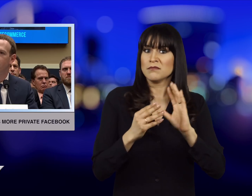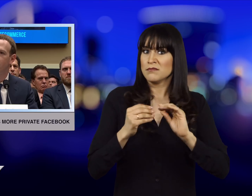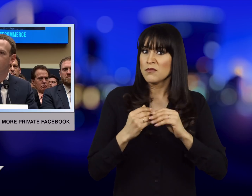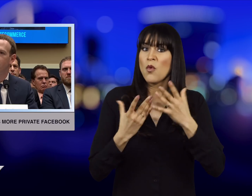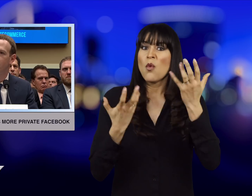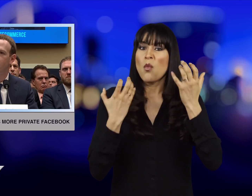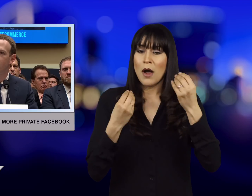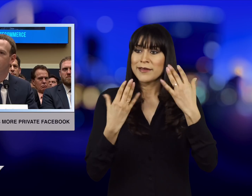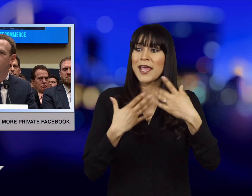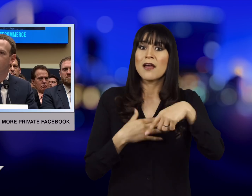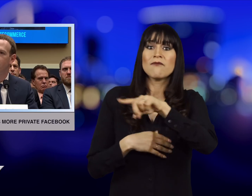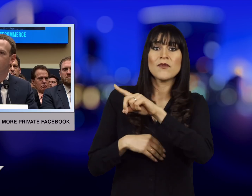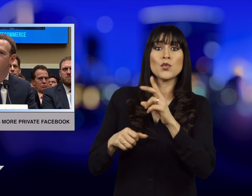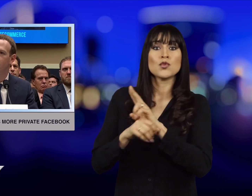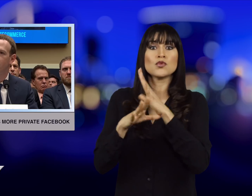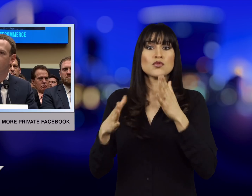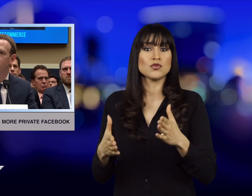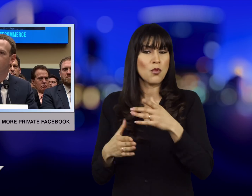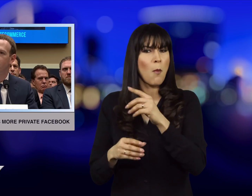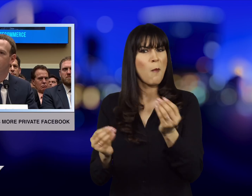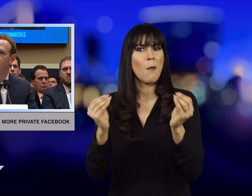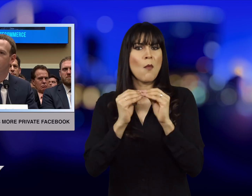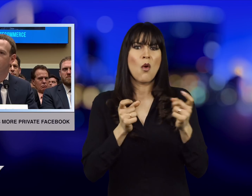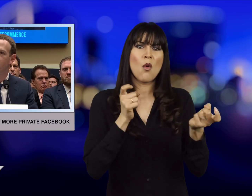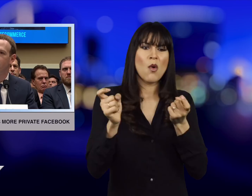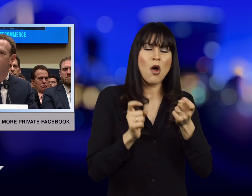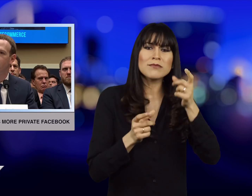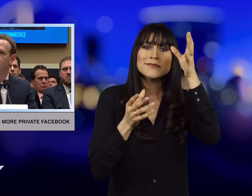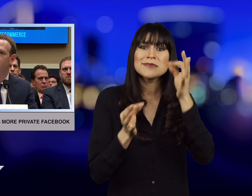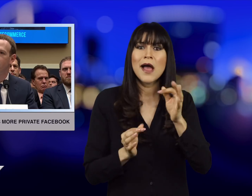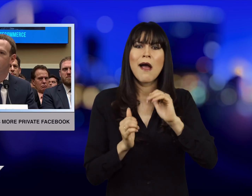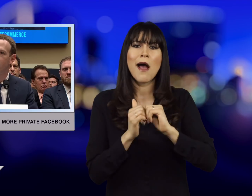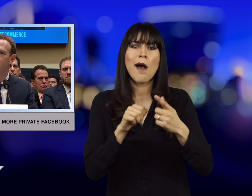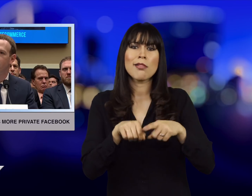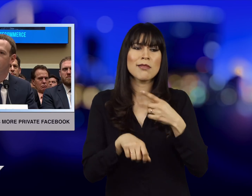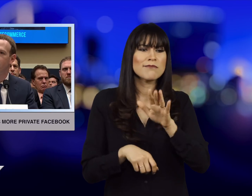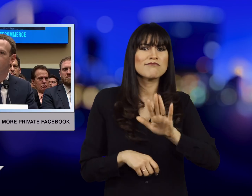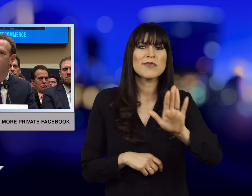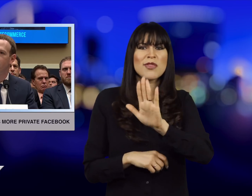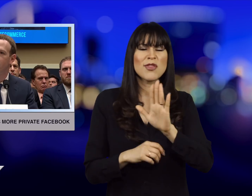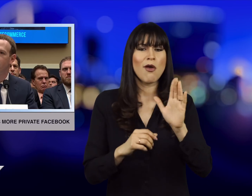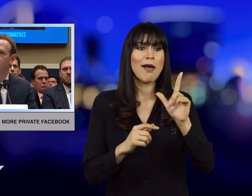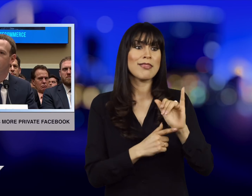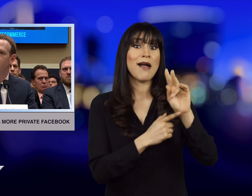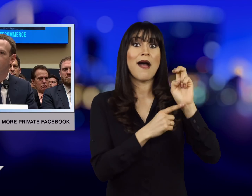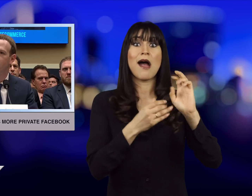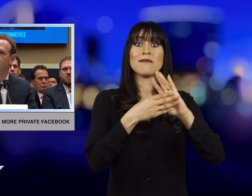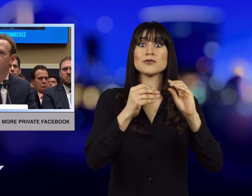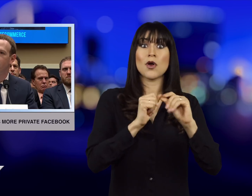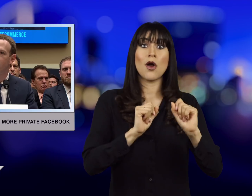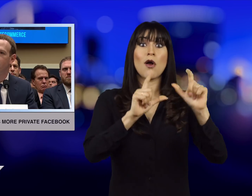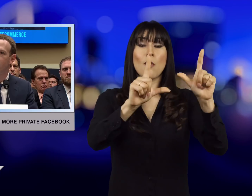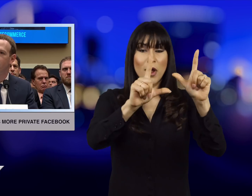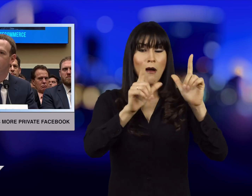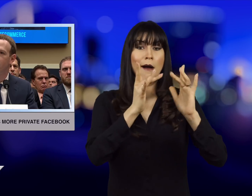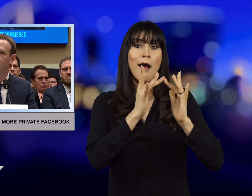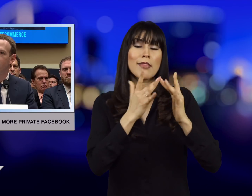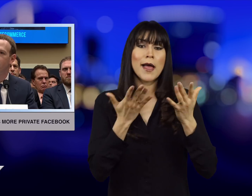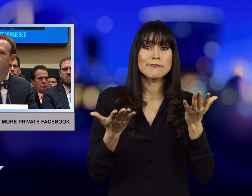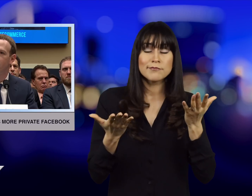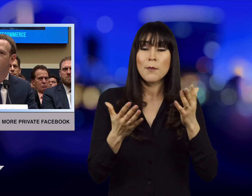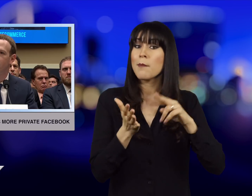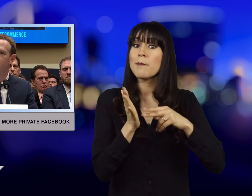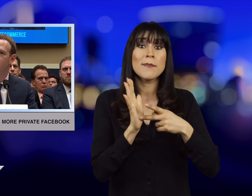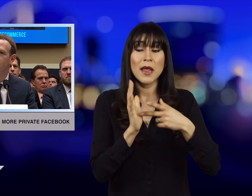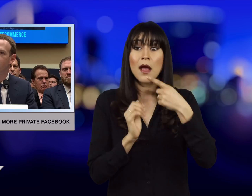Zuckerberg also says he wants to give users more control over how long their content lives online.